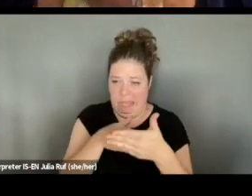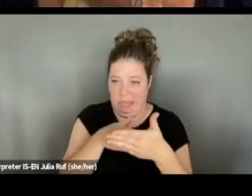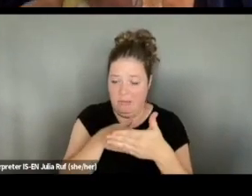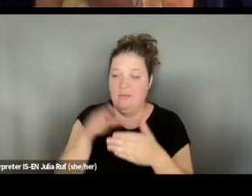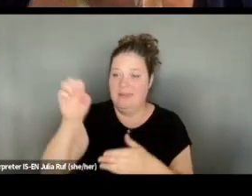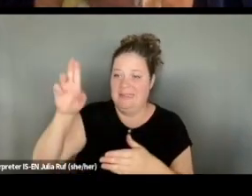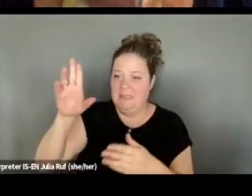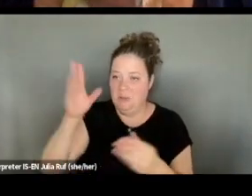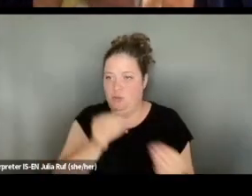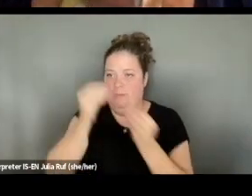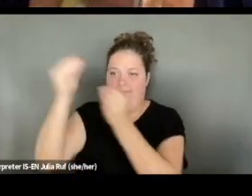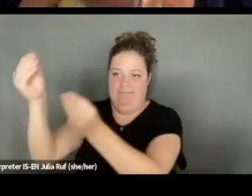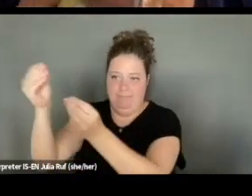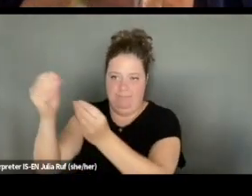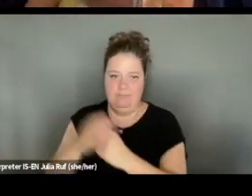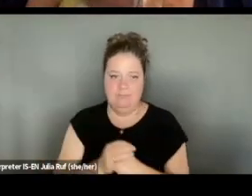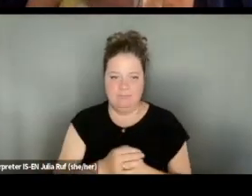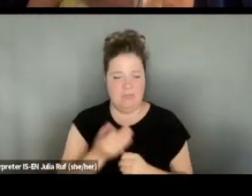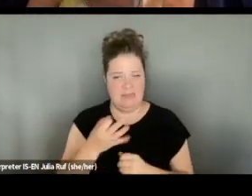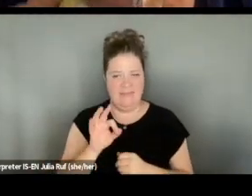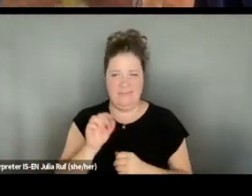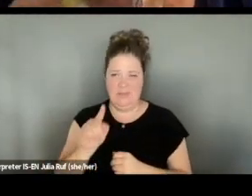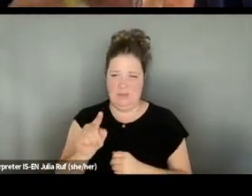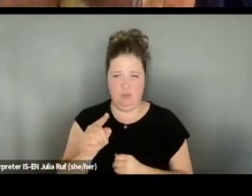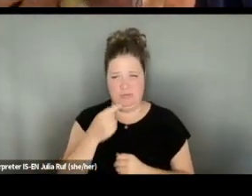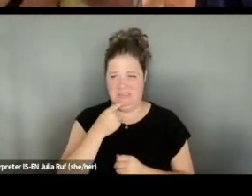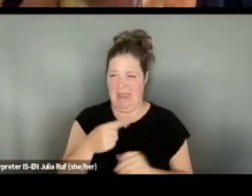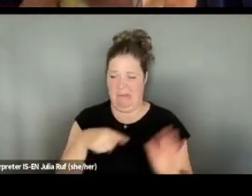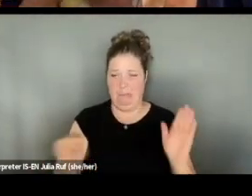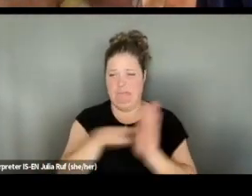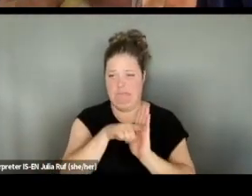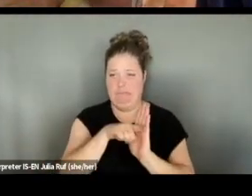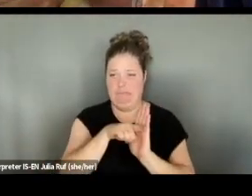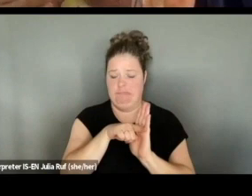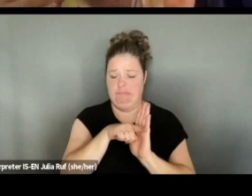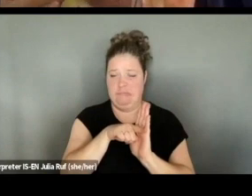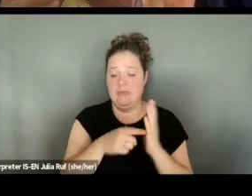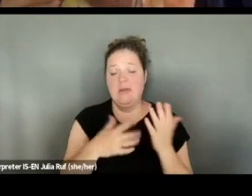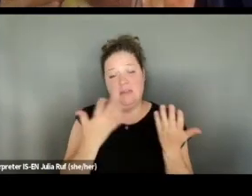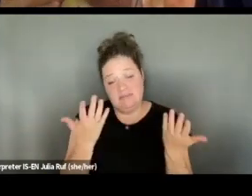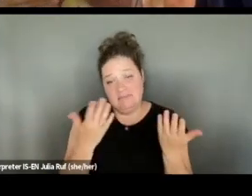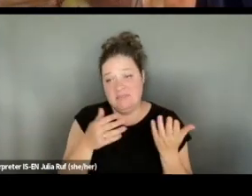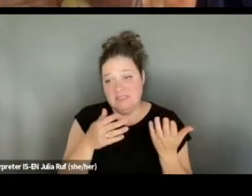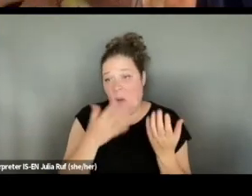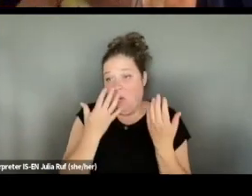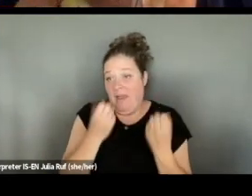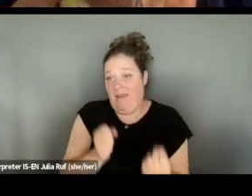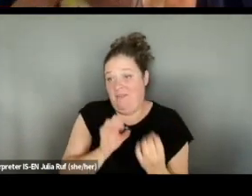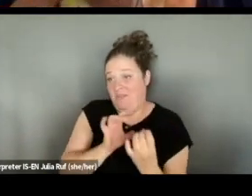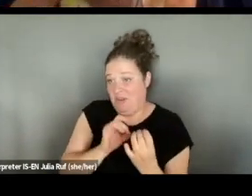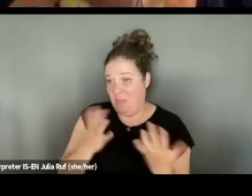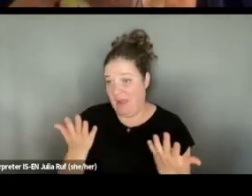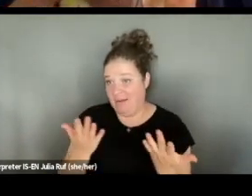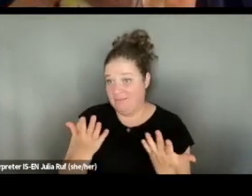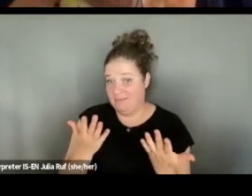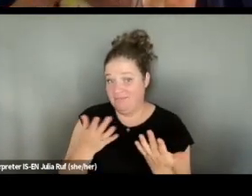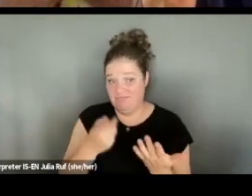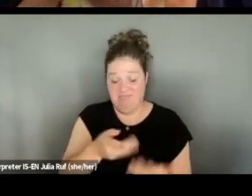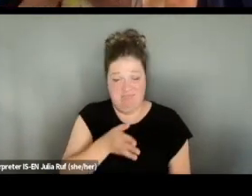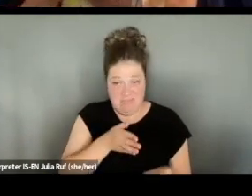this, I mean, there is a feedback mechanism. If that doesn't work, then the idea of the enforcement procedure is that you have the right